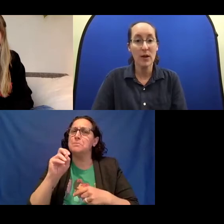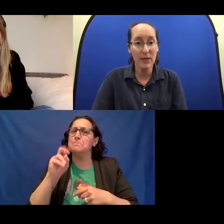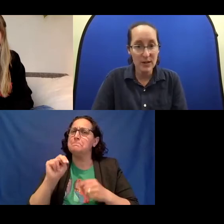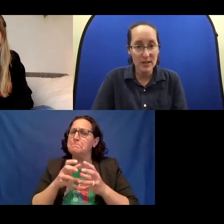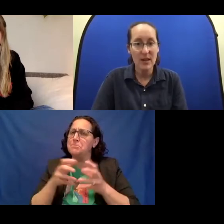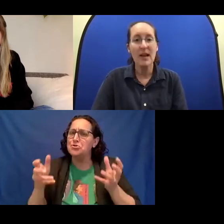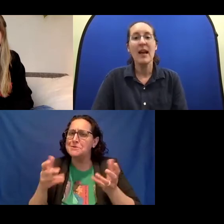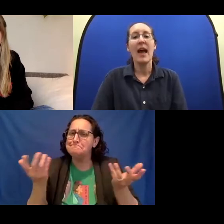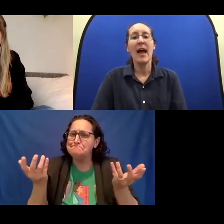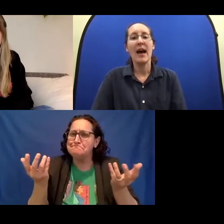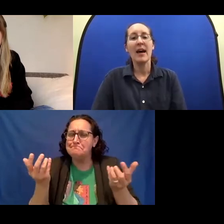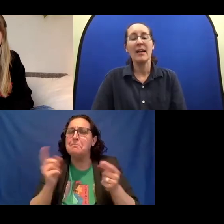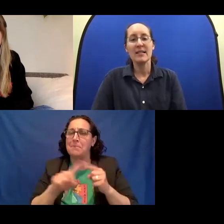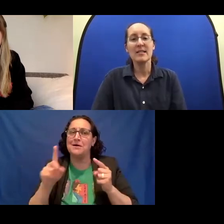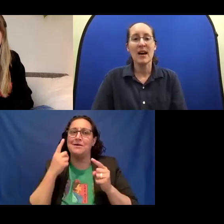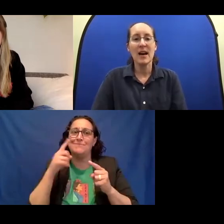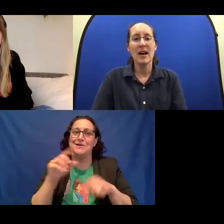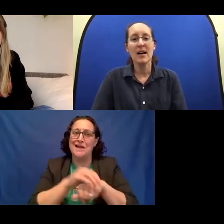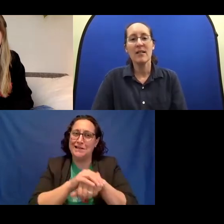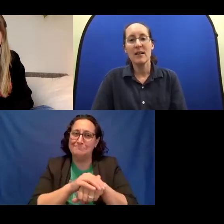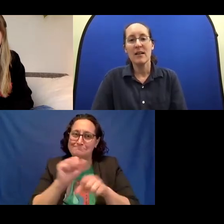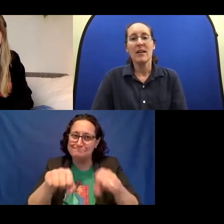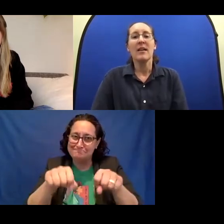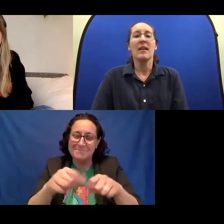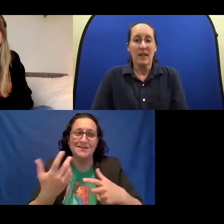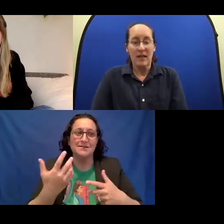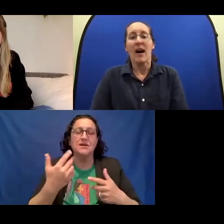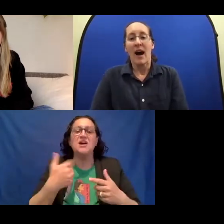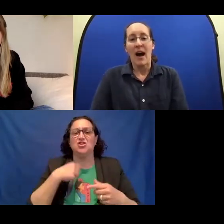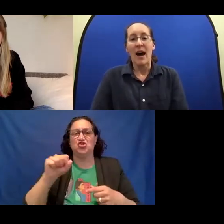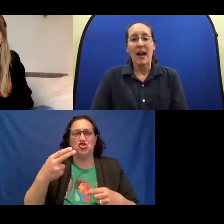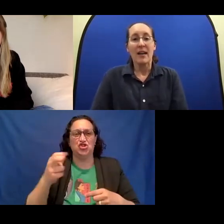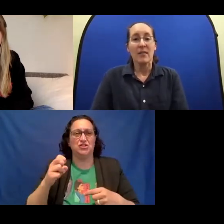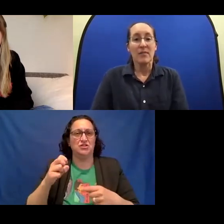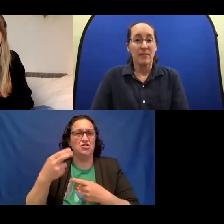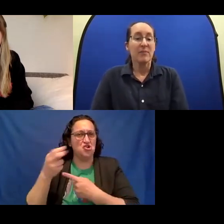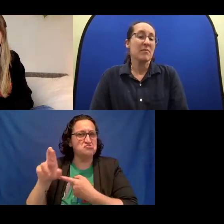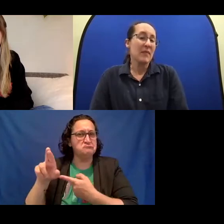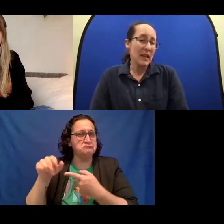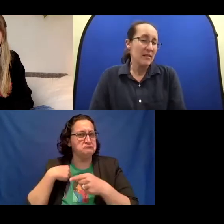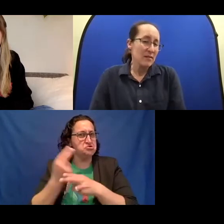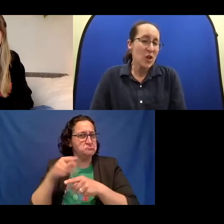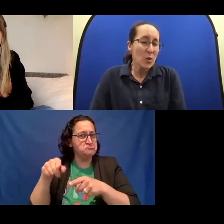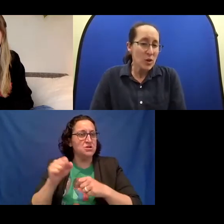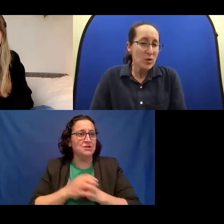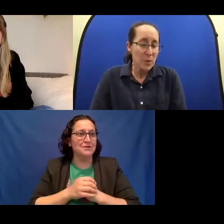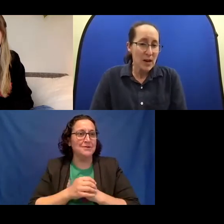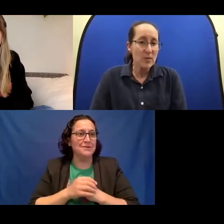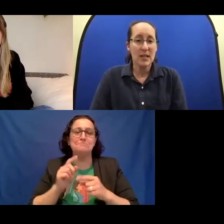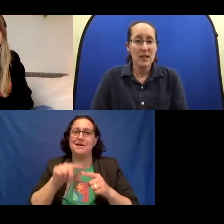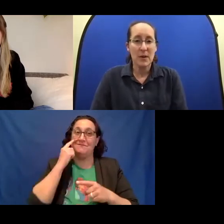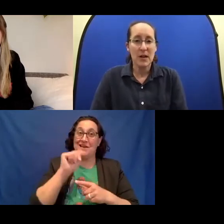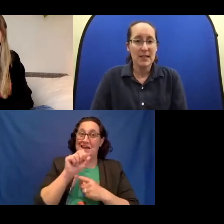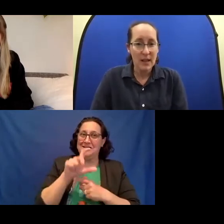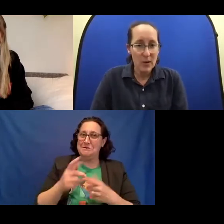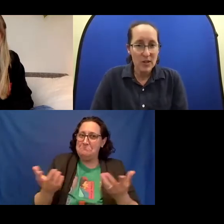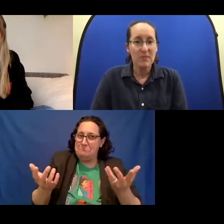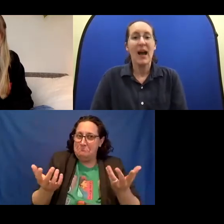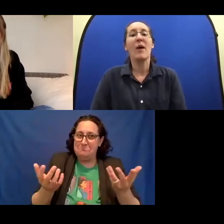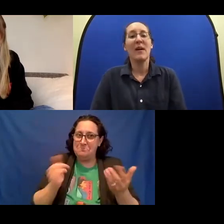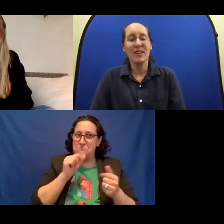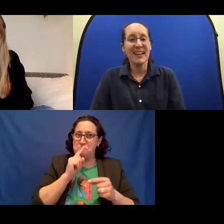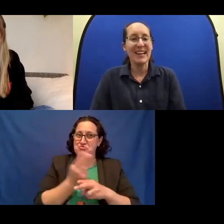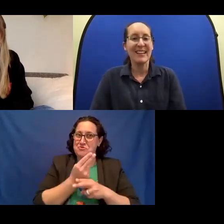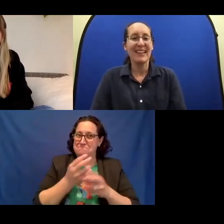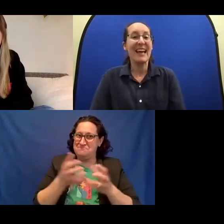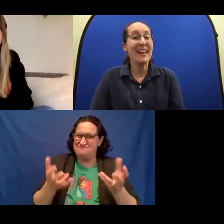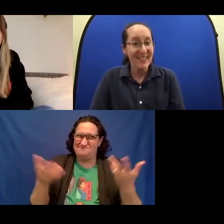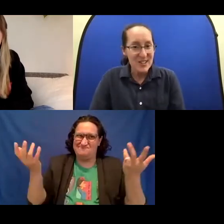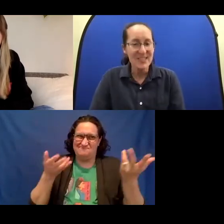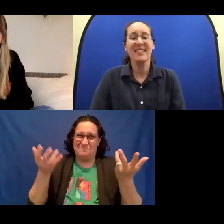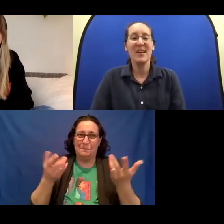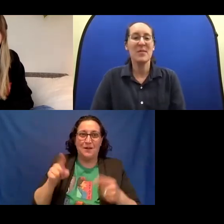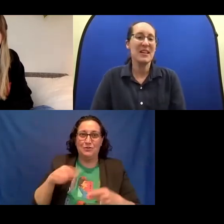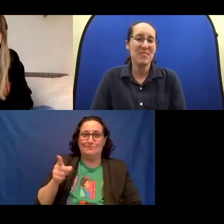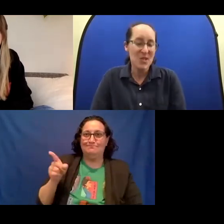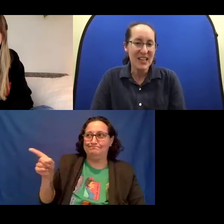years and I don't use pronouns in American Sign Language, however, in English they would be she,